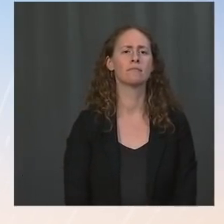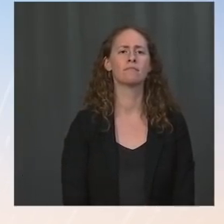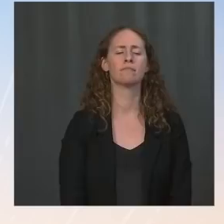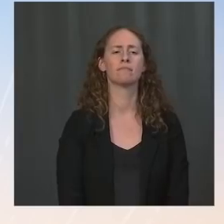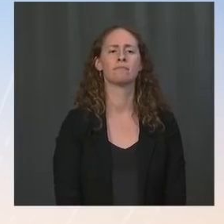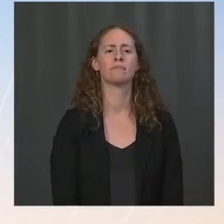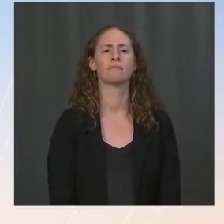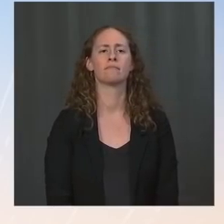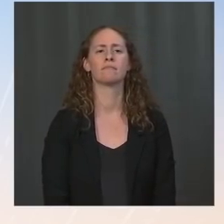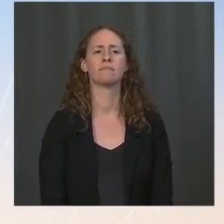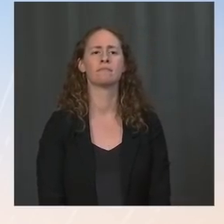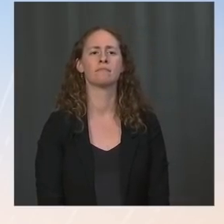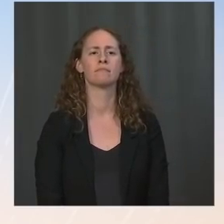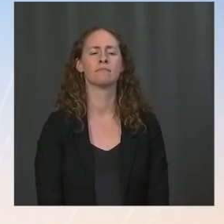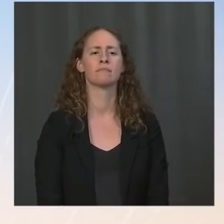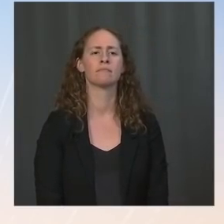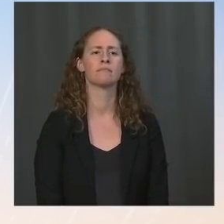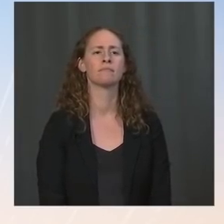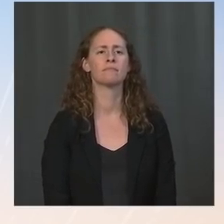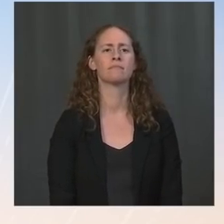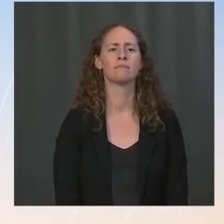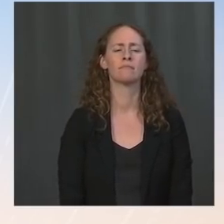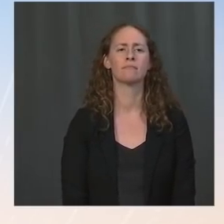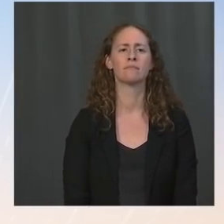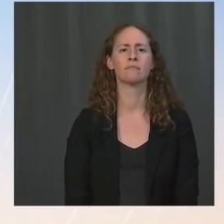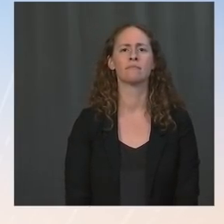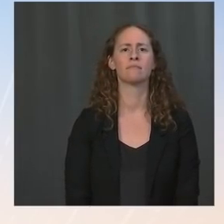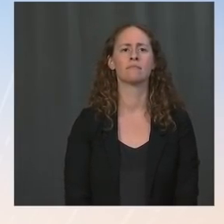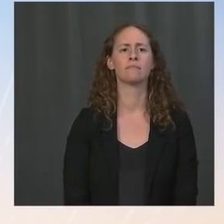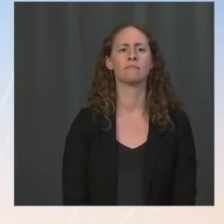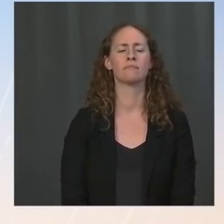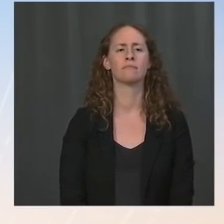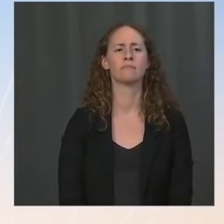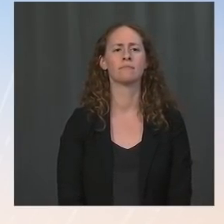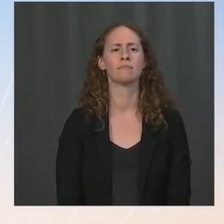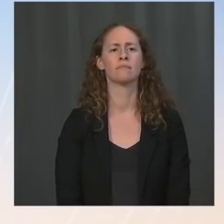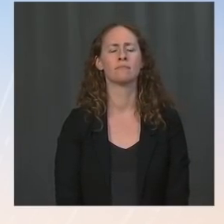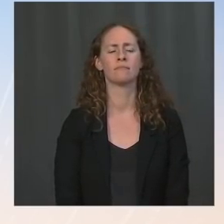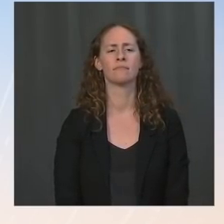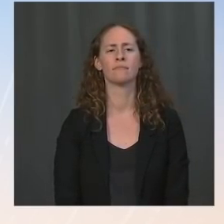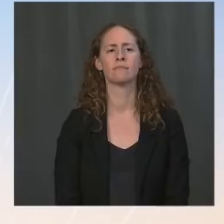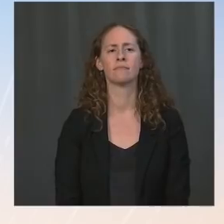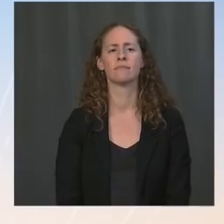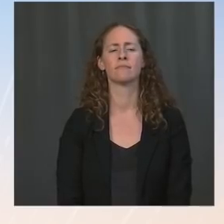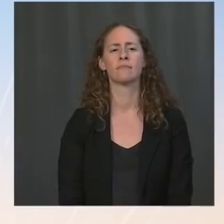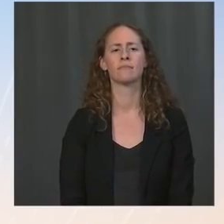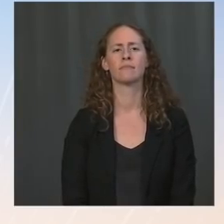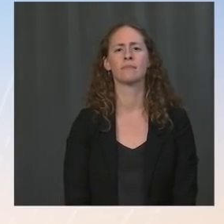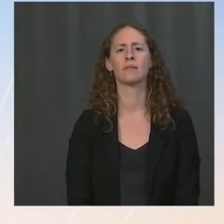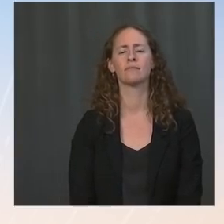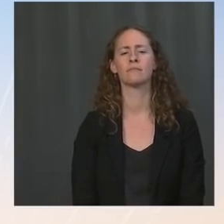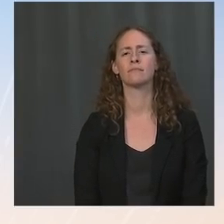last night, I should say -- what they noted is that there was also the explosion -- there were explosives in this vehicle